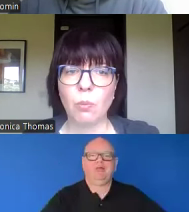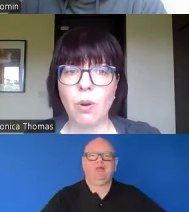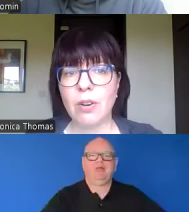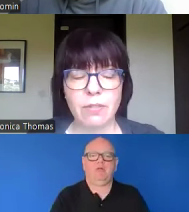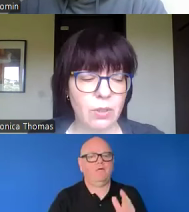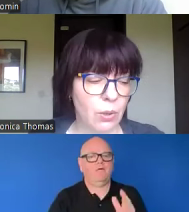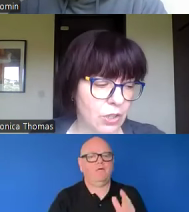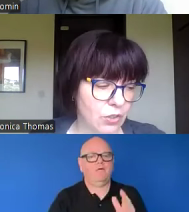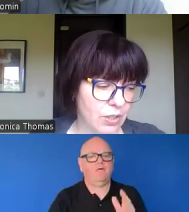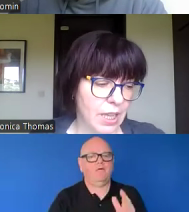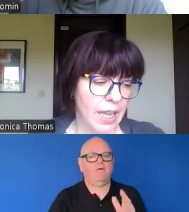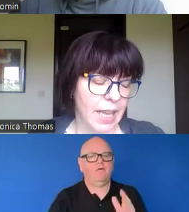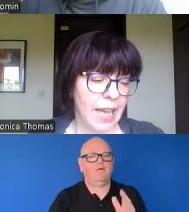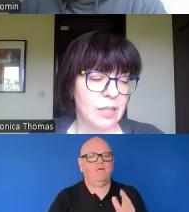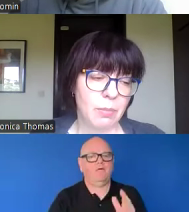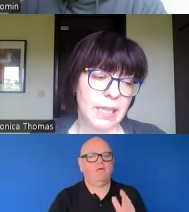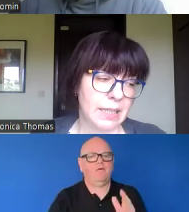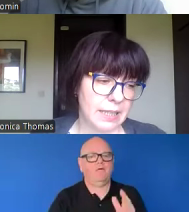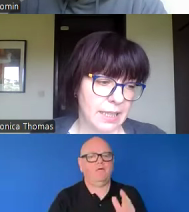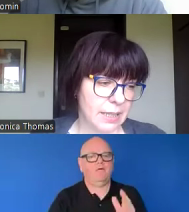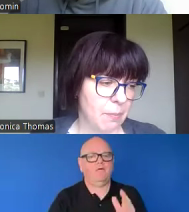Don't worry if your question hasn't been answered.